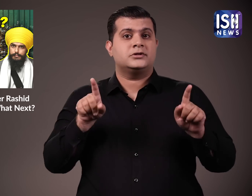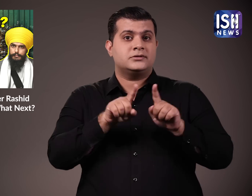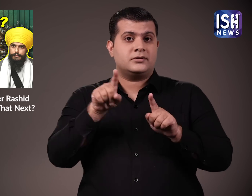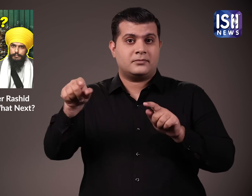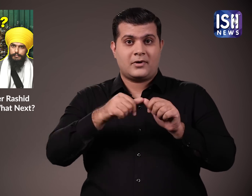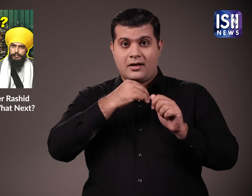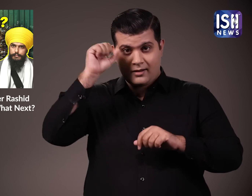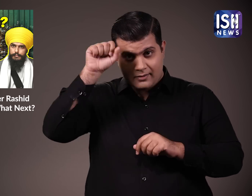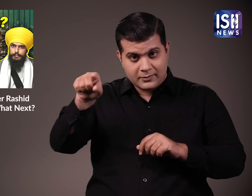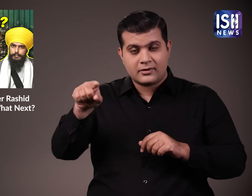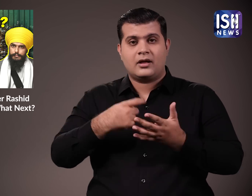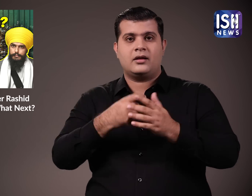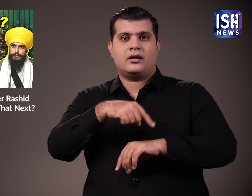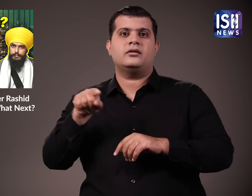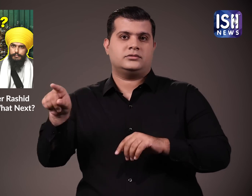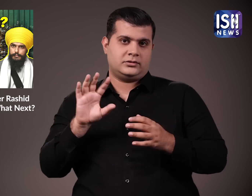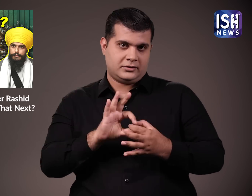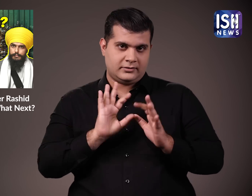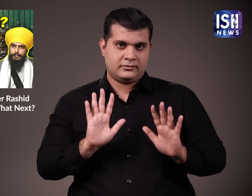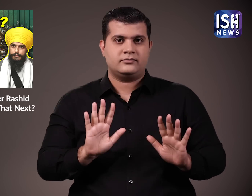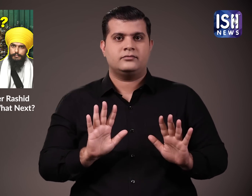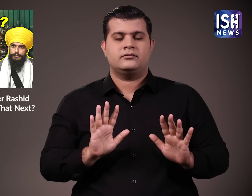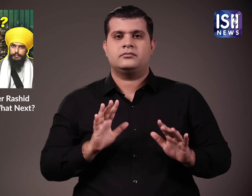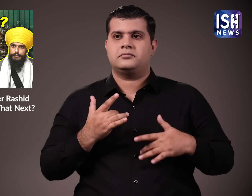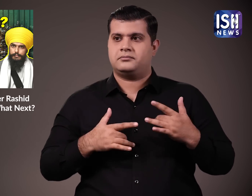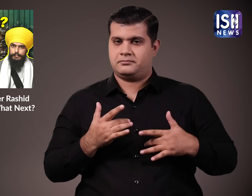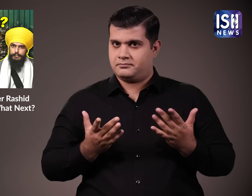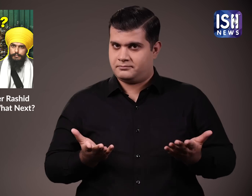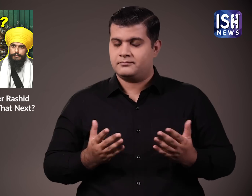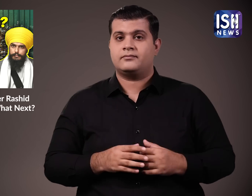Similarly, Singh and Rashid could be allowed. Interesting!